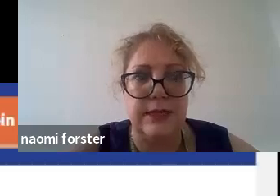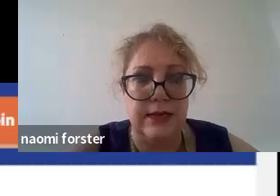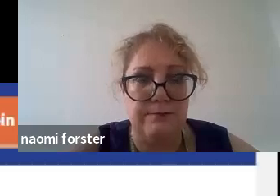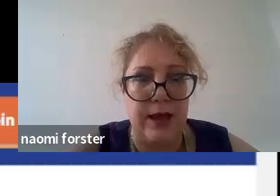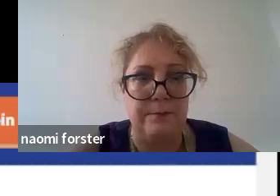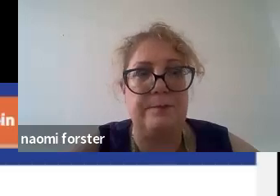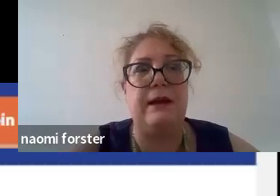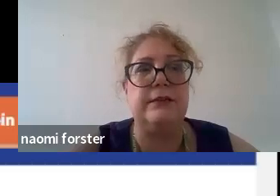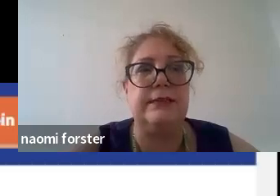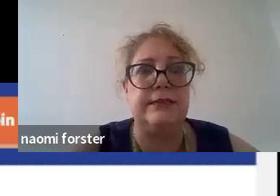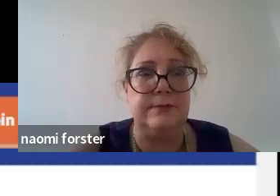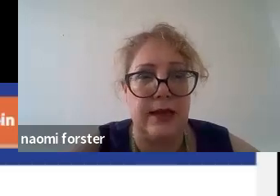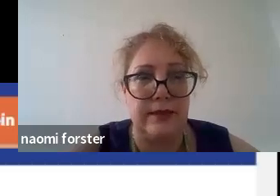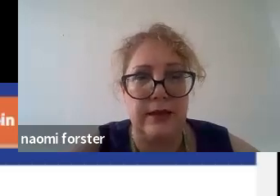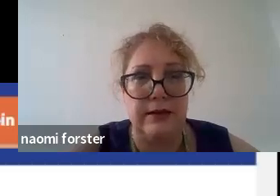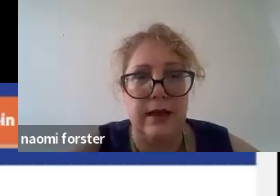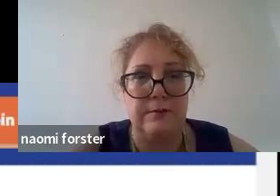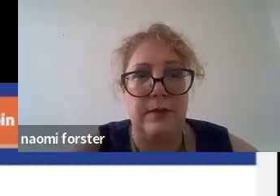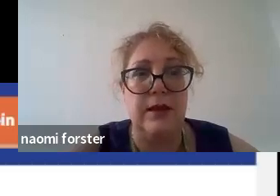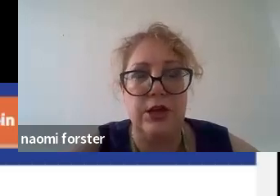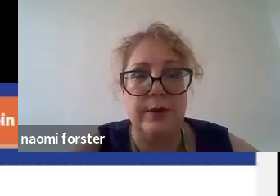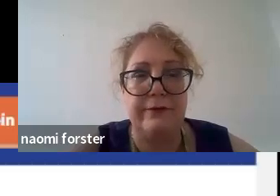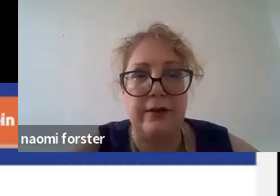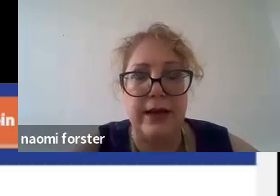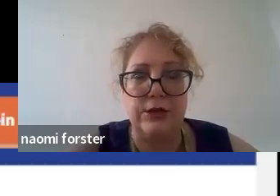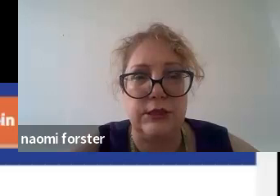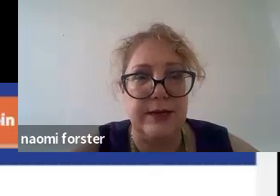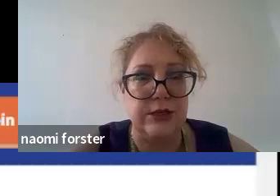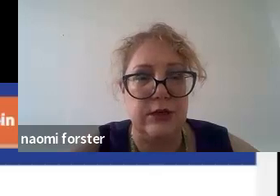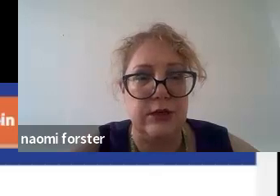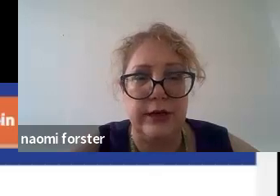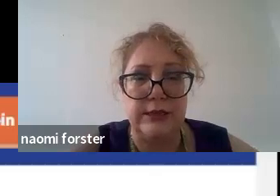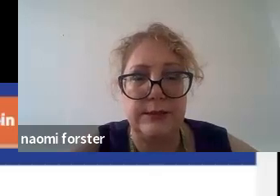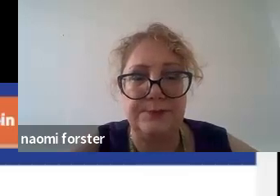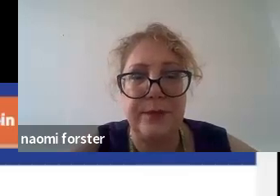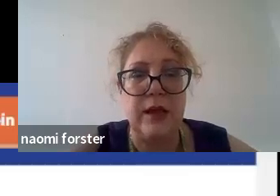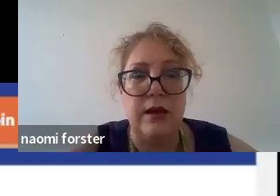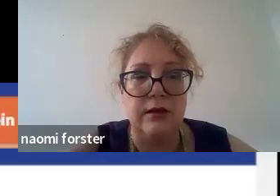the Parrot system and the Ewing Foundation speech in noise.